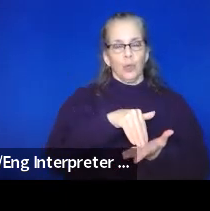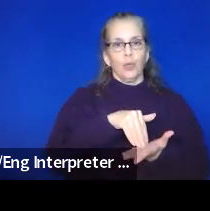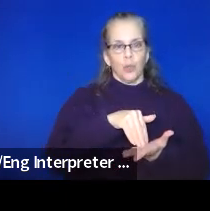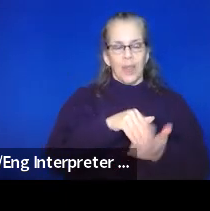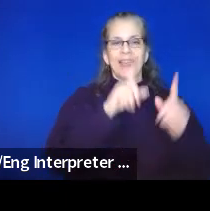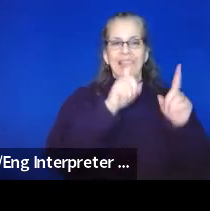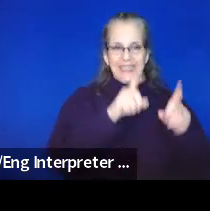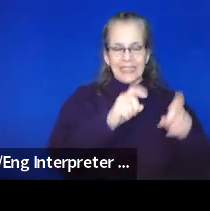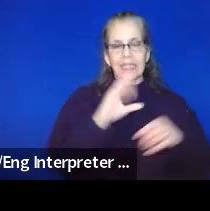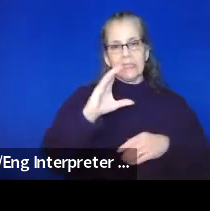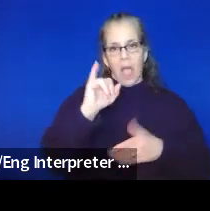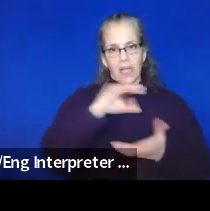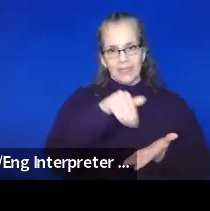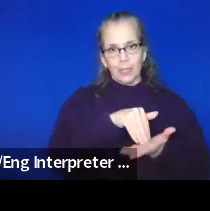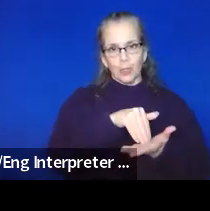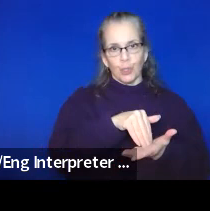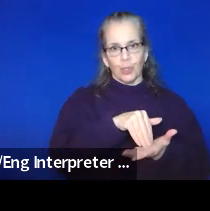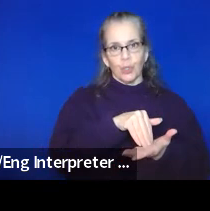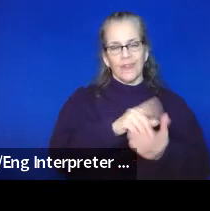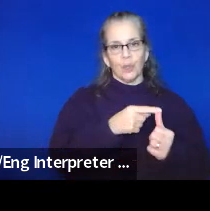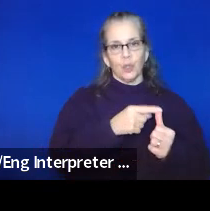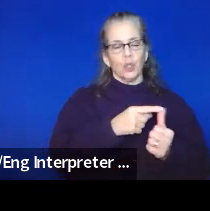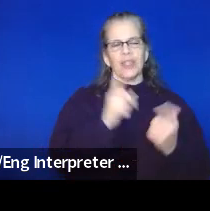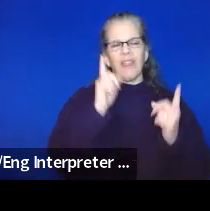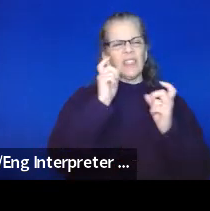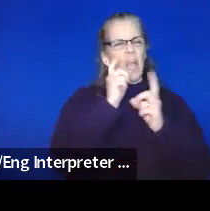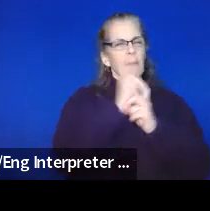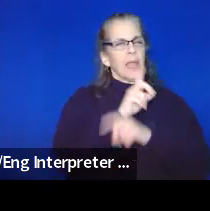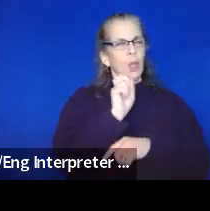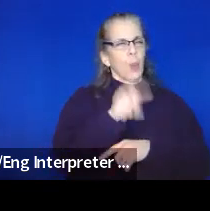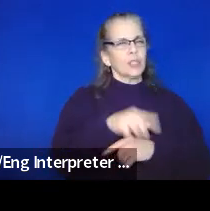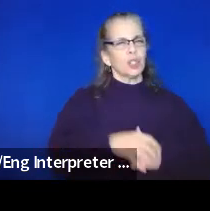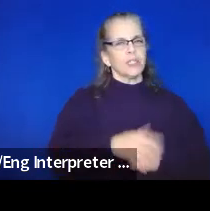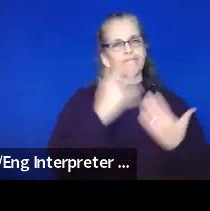and go from there. Like, that's too complicated of a question, unfortunately.